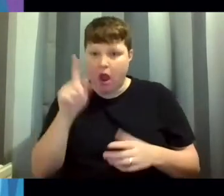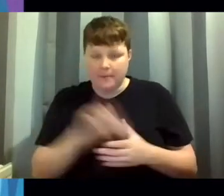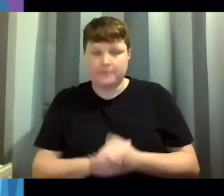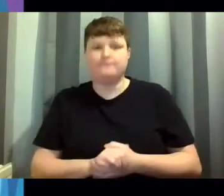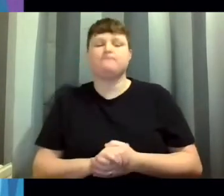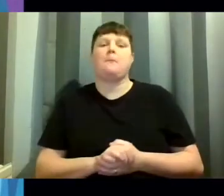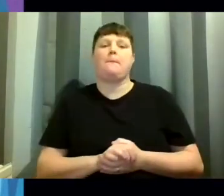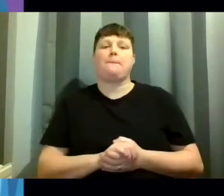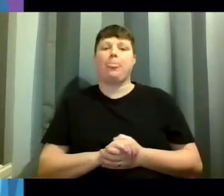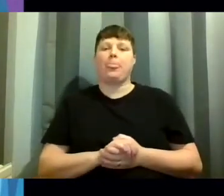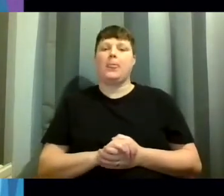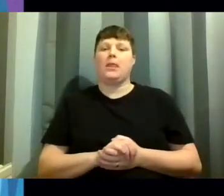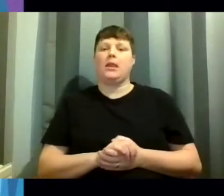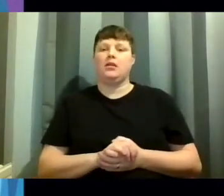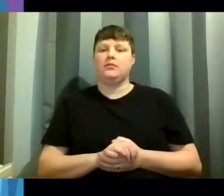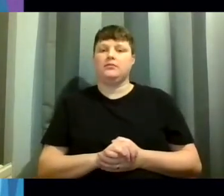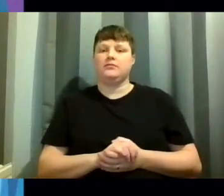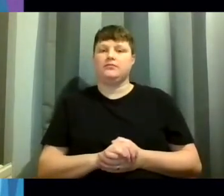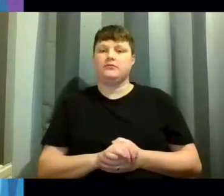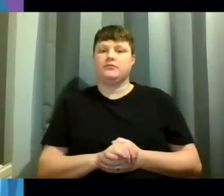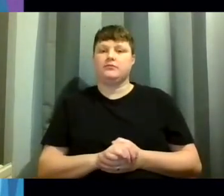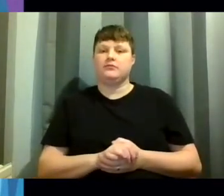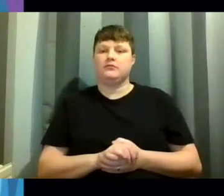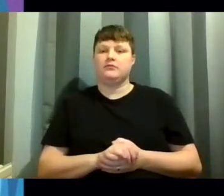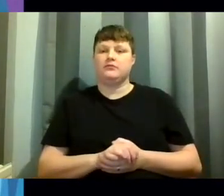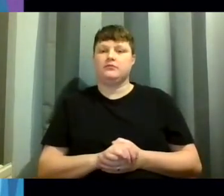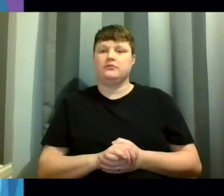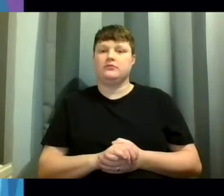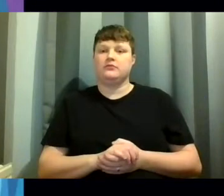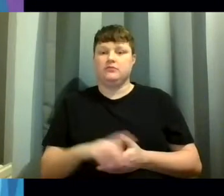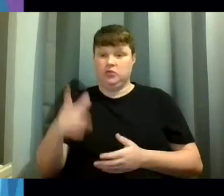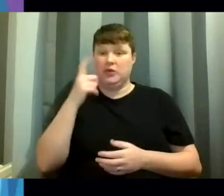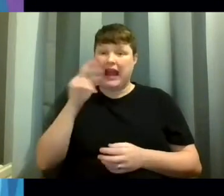You may have all heard of infrared thermal imaging. In fact, even in